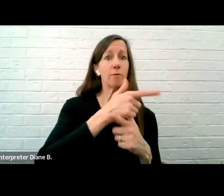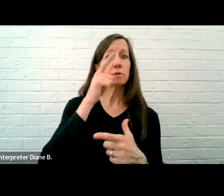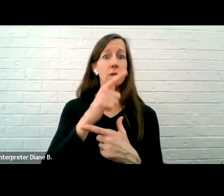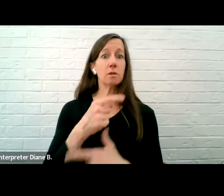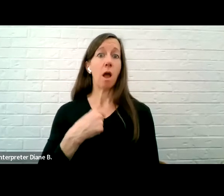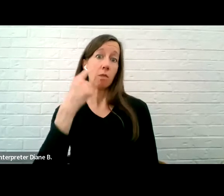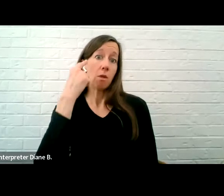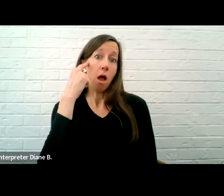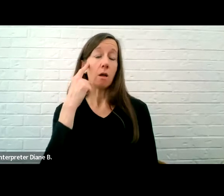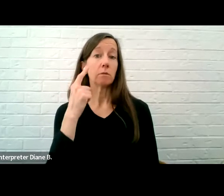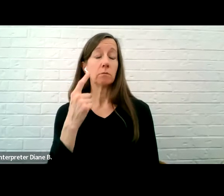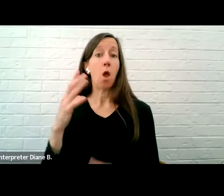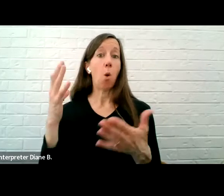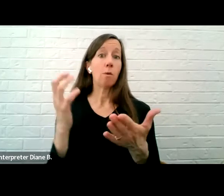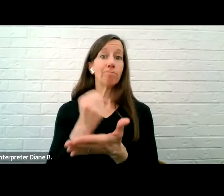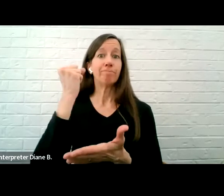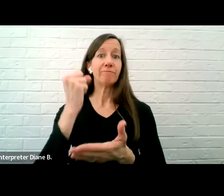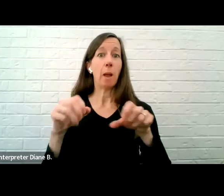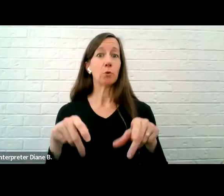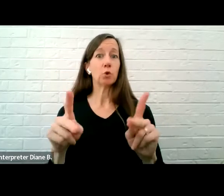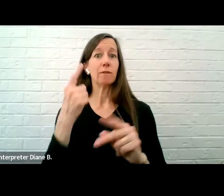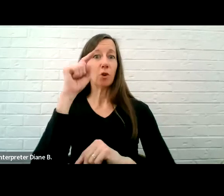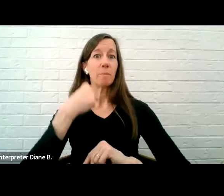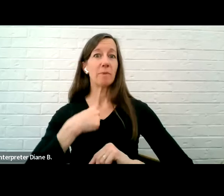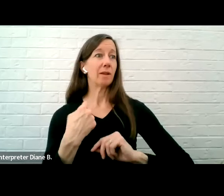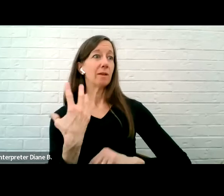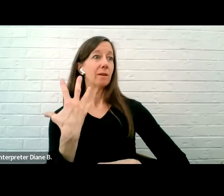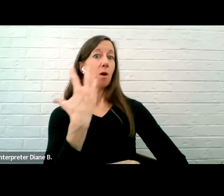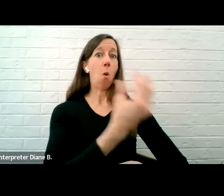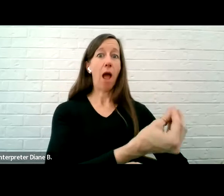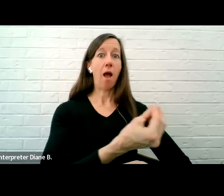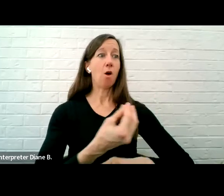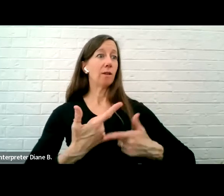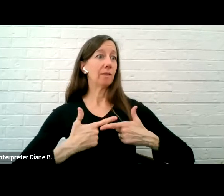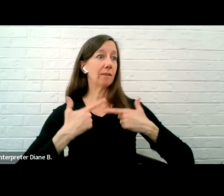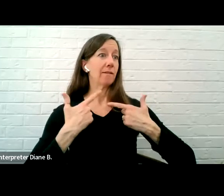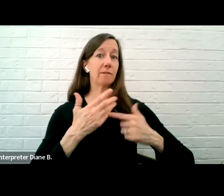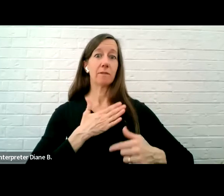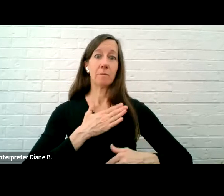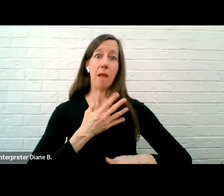and live in my own place, build my own future, and that wasn't what.